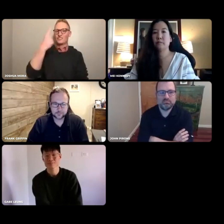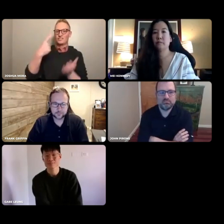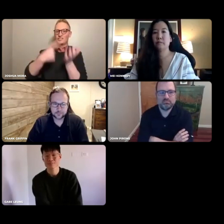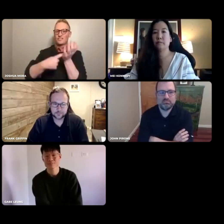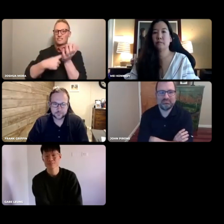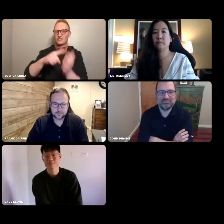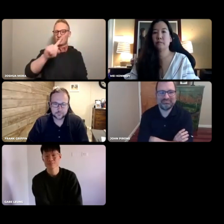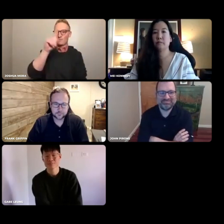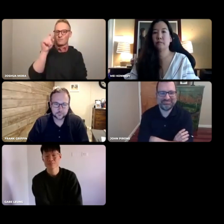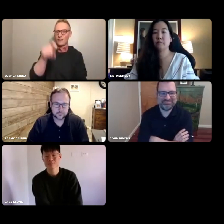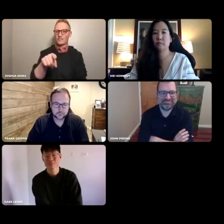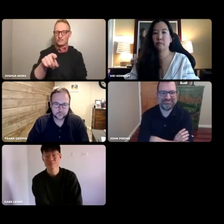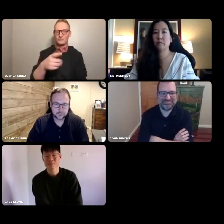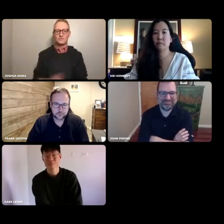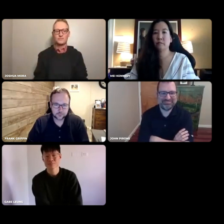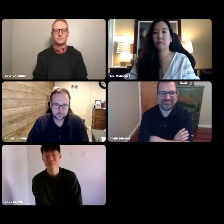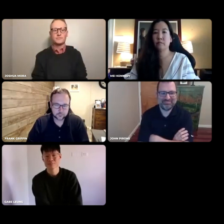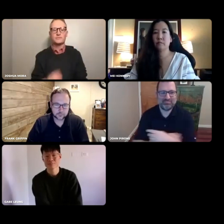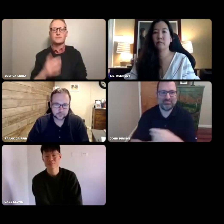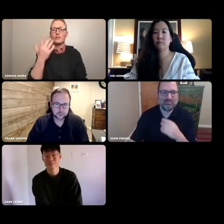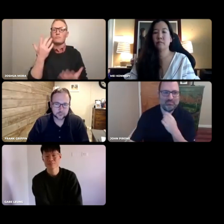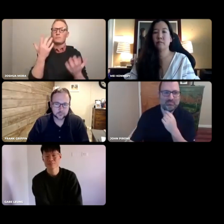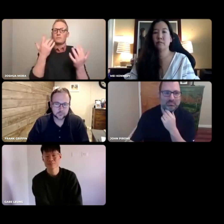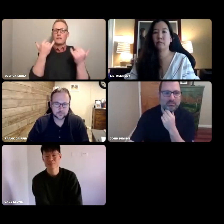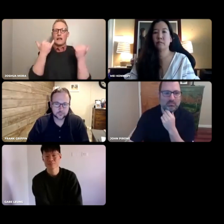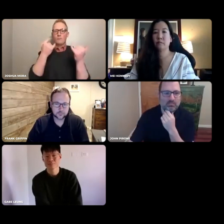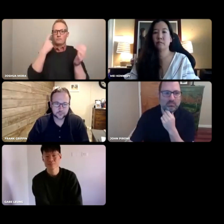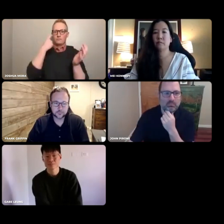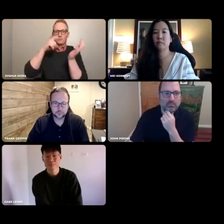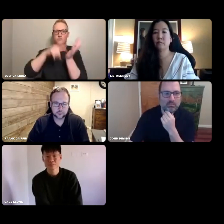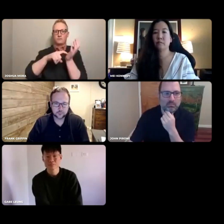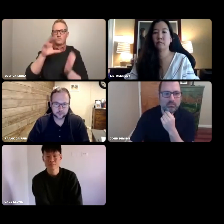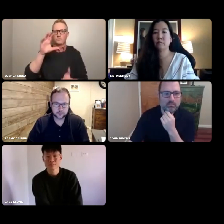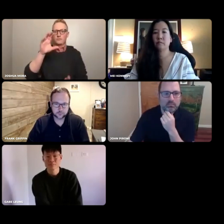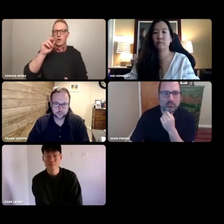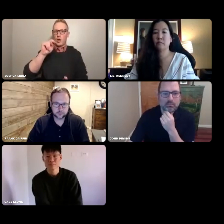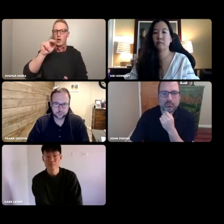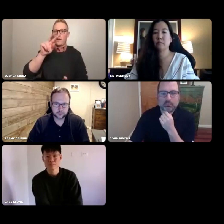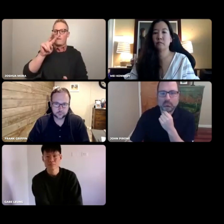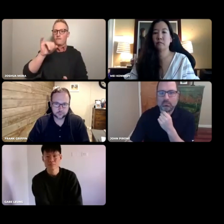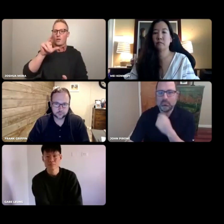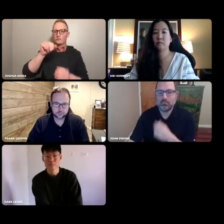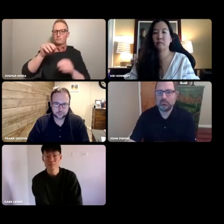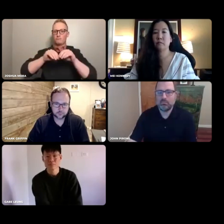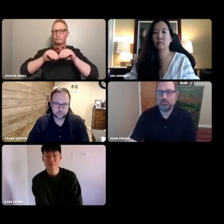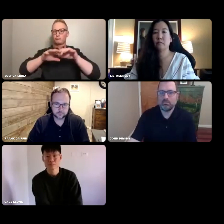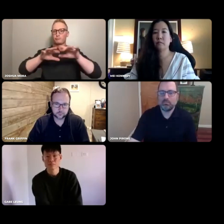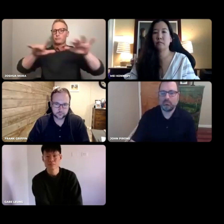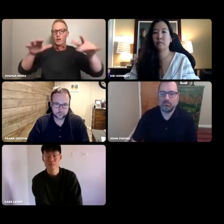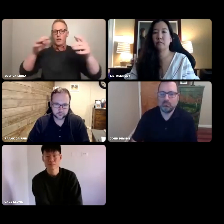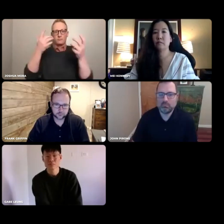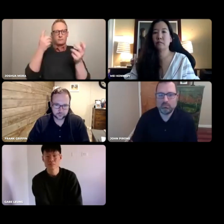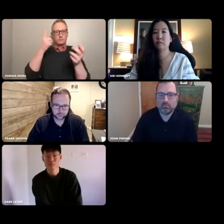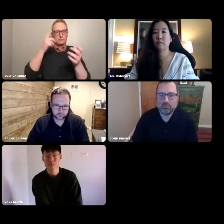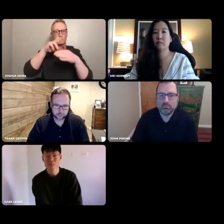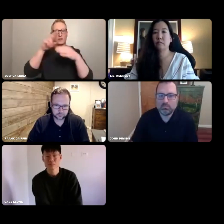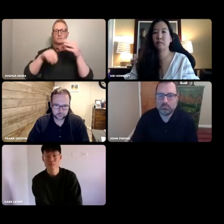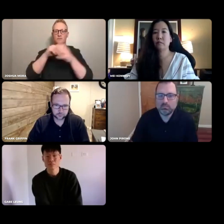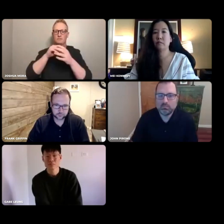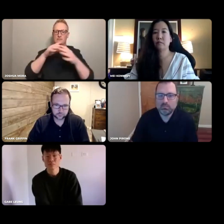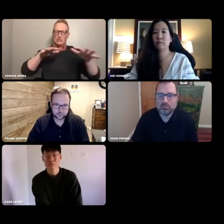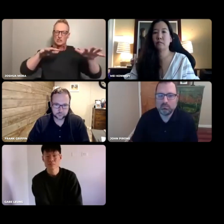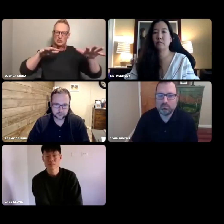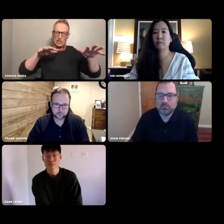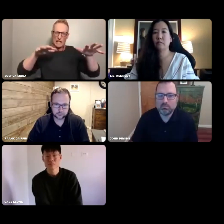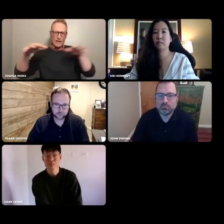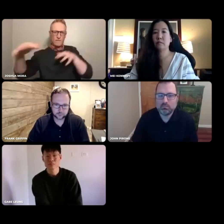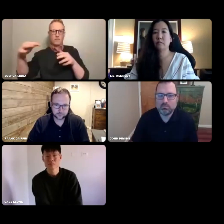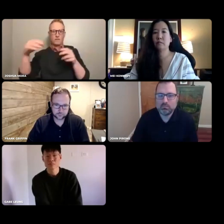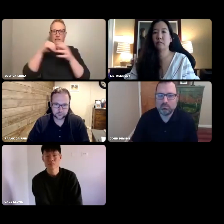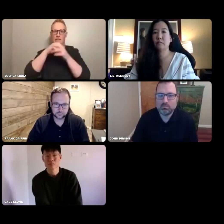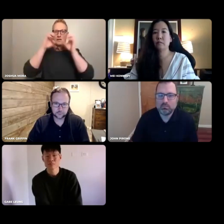We're at our first discussion question for the night: With this Coronavirus pandemic